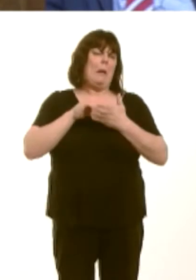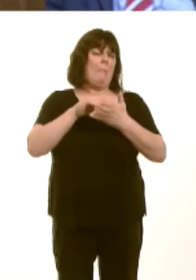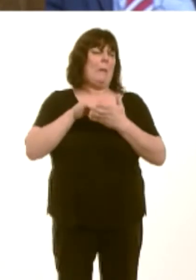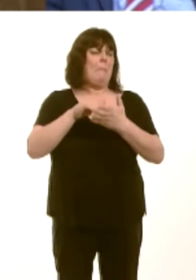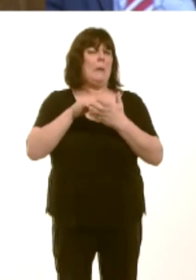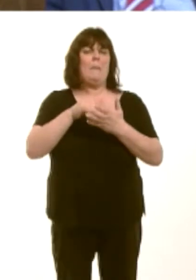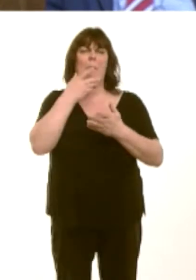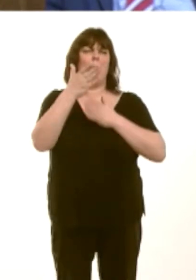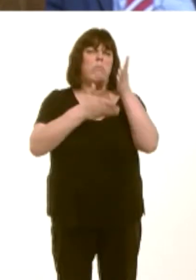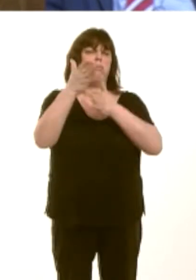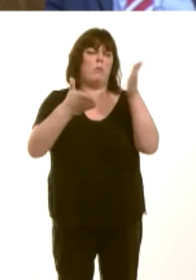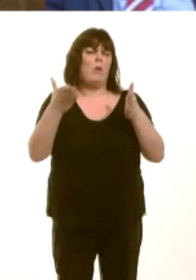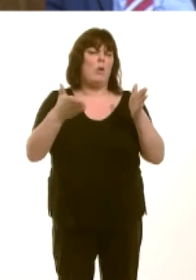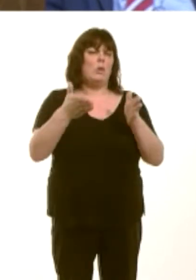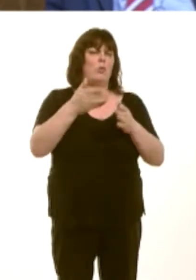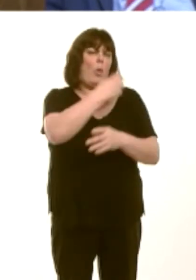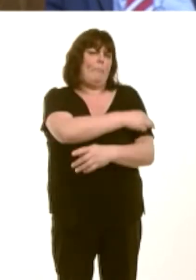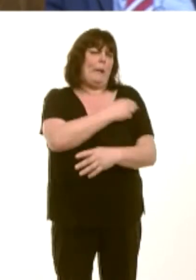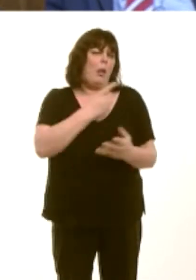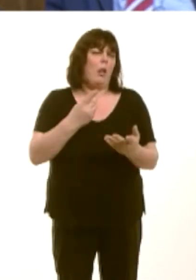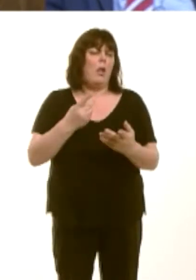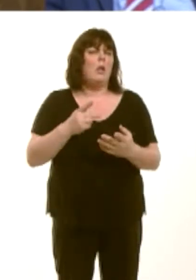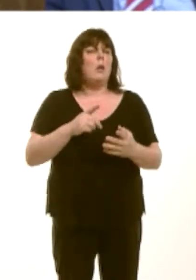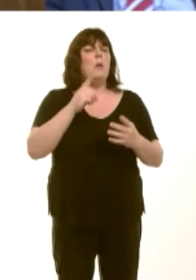too many; I donít try and belittle it in any way.